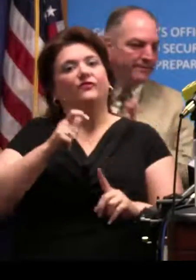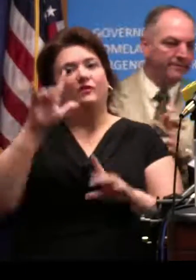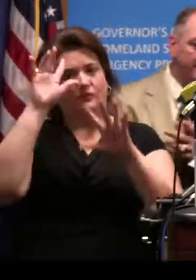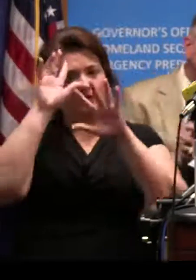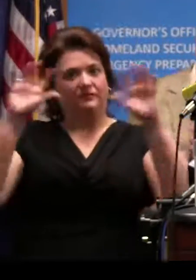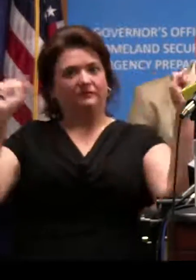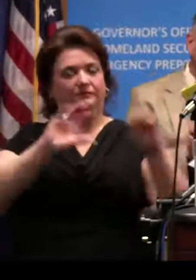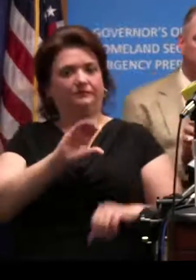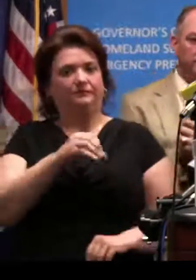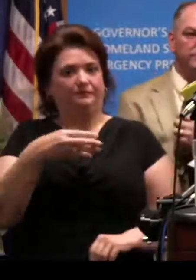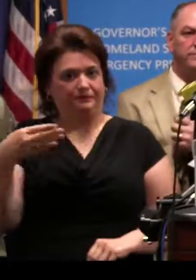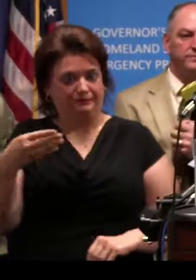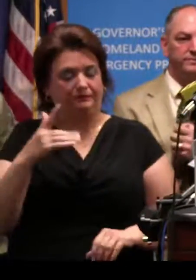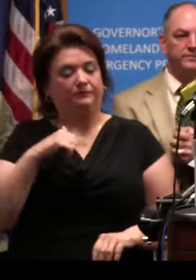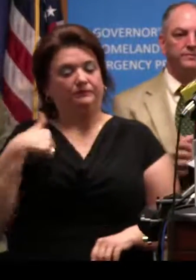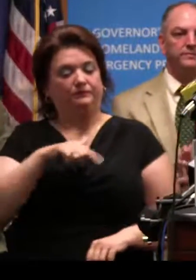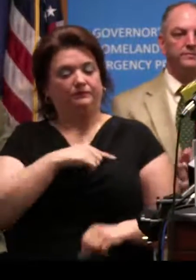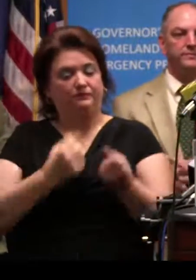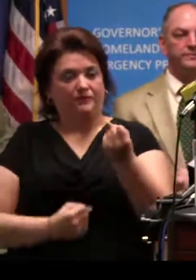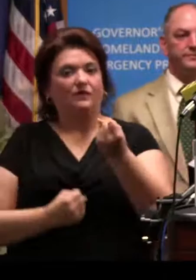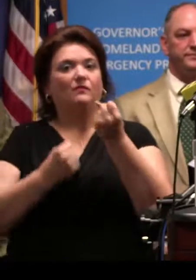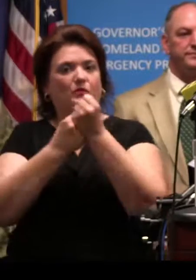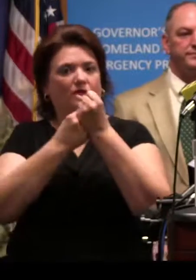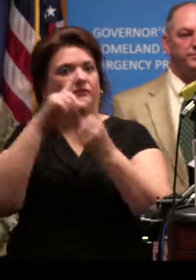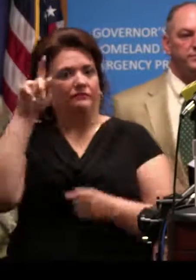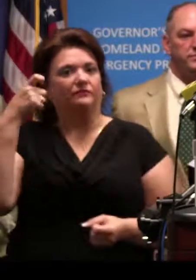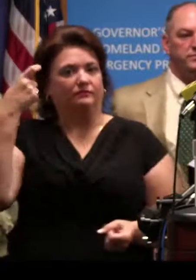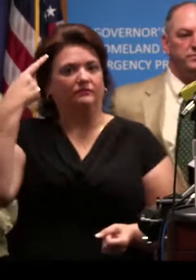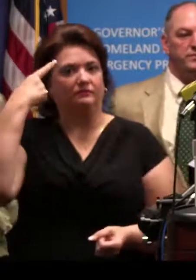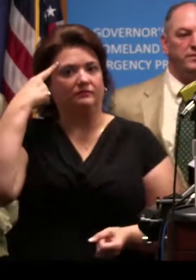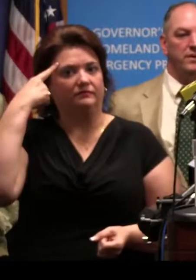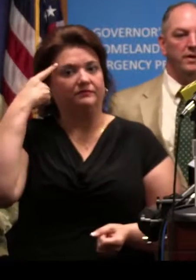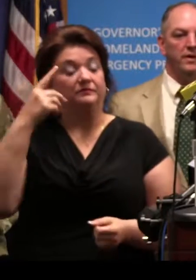federal team is for the governor and i think is is as you can see from this